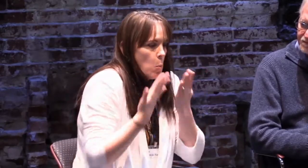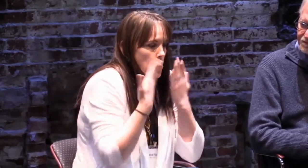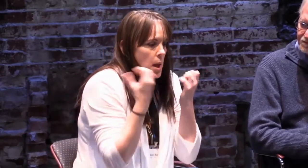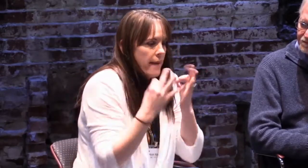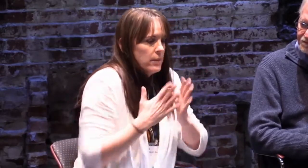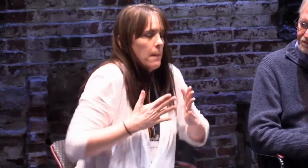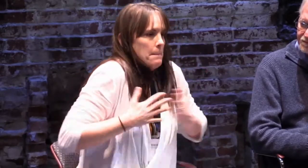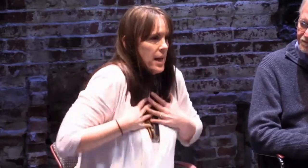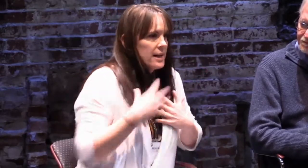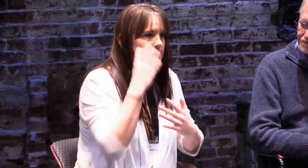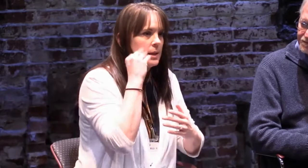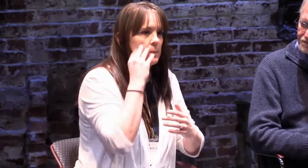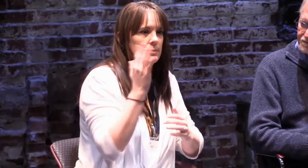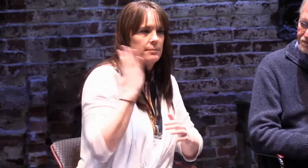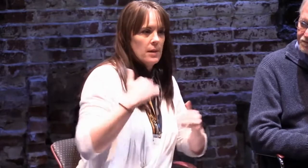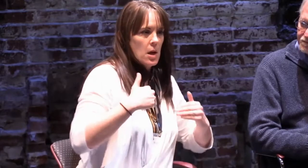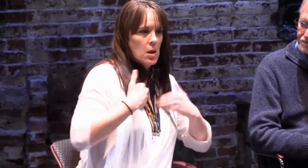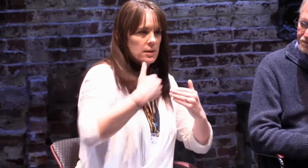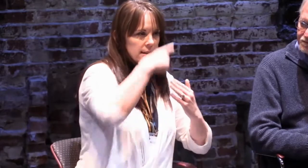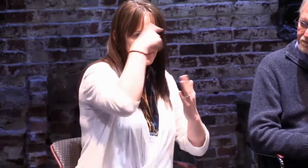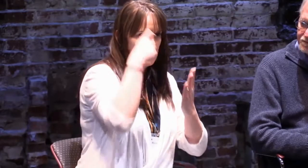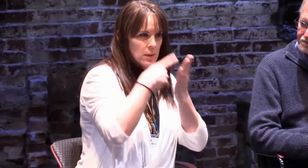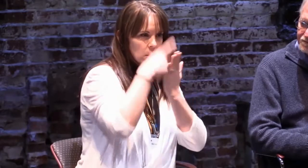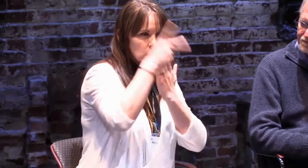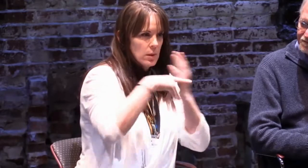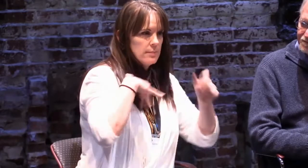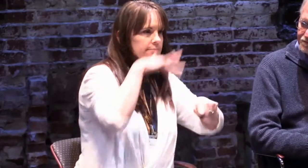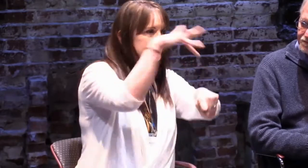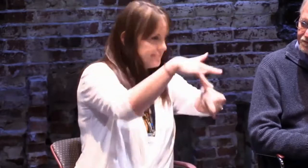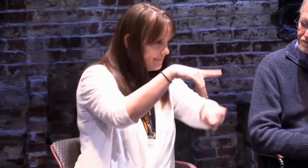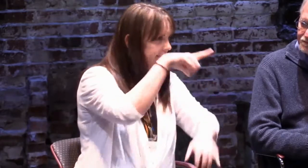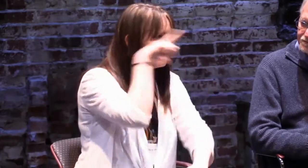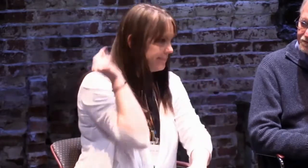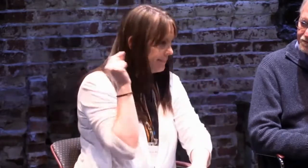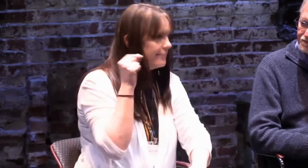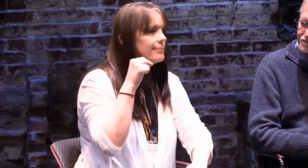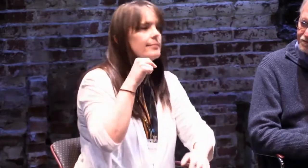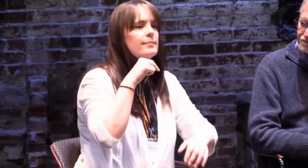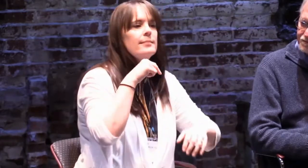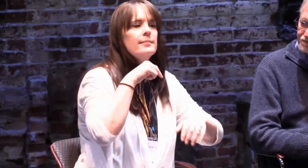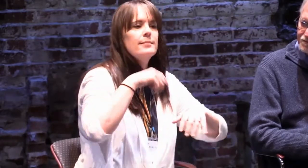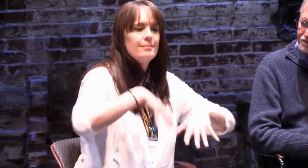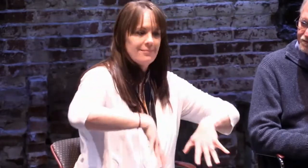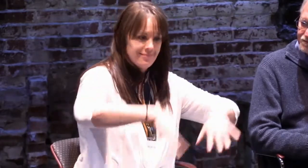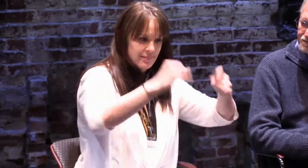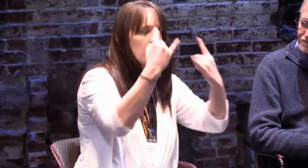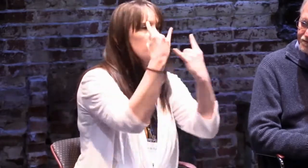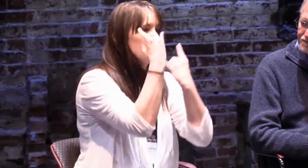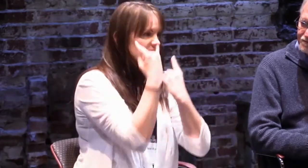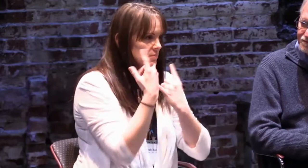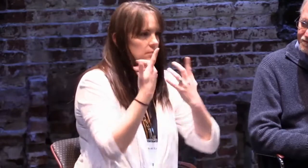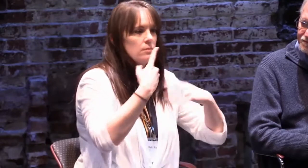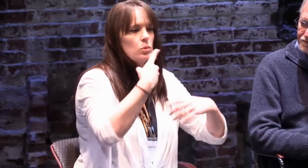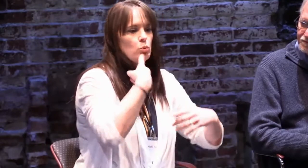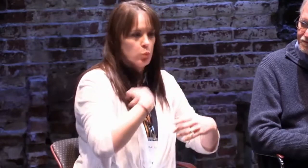If it wasn't for that I wouldn't have been able to experience the things that I'd seen. To be able to go to Gallaudet summer program,